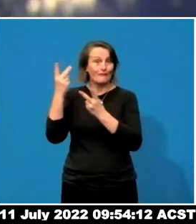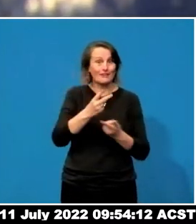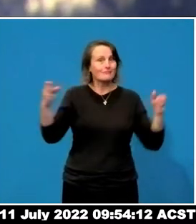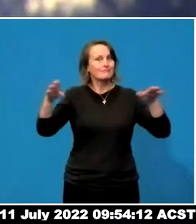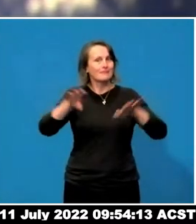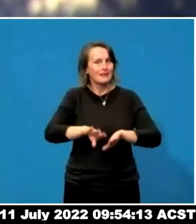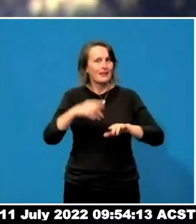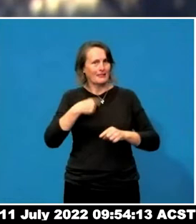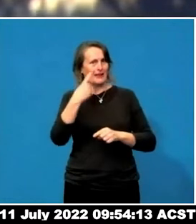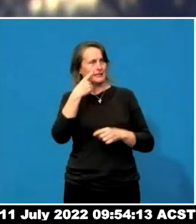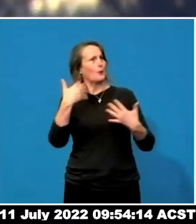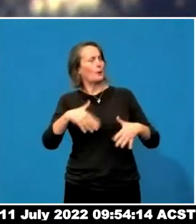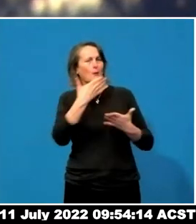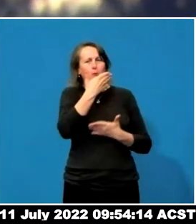Namatjira painted for the world to see.